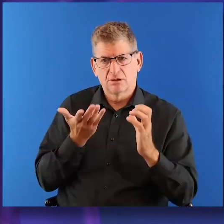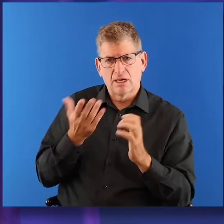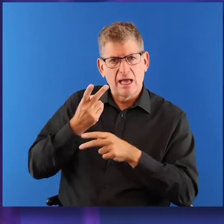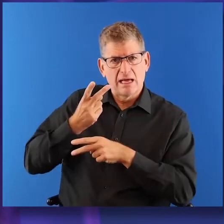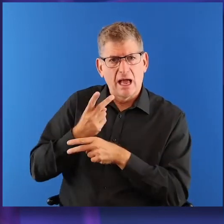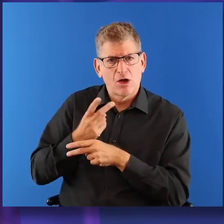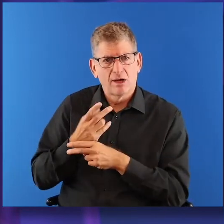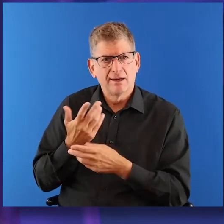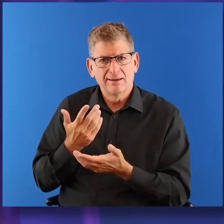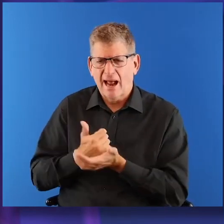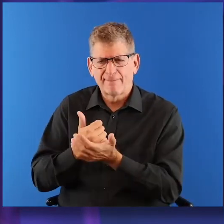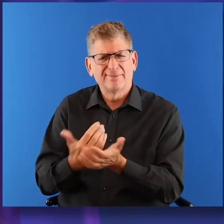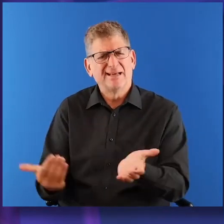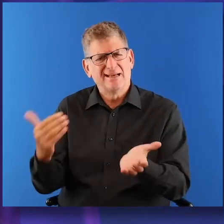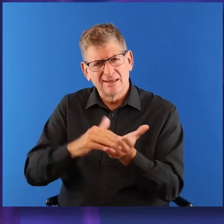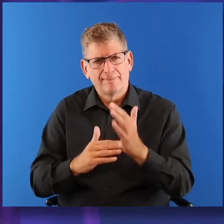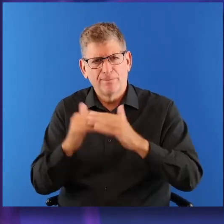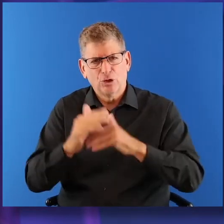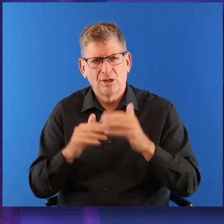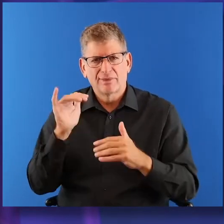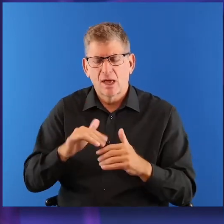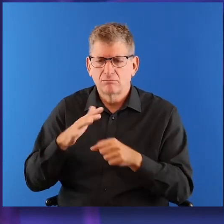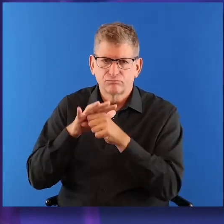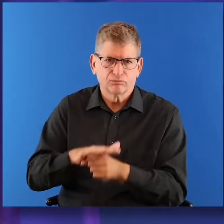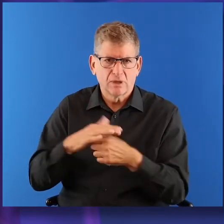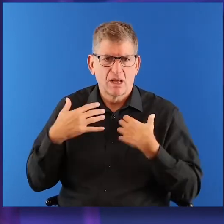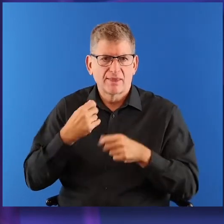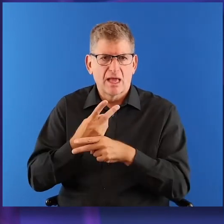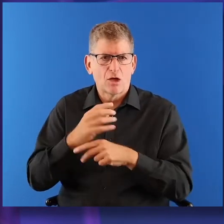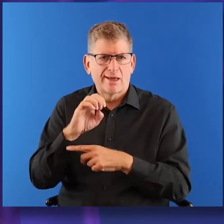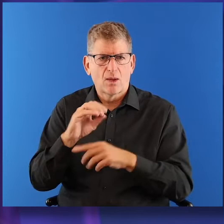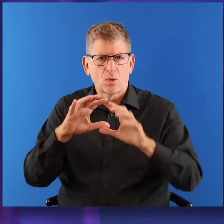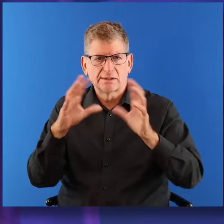rebuild the strained healthcare ecosystem post-pandemic.